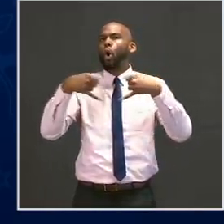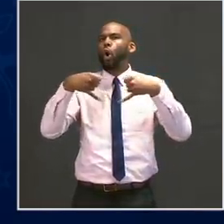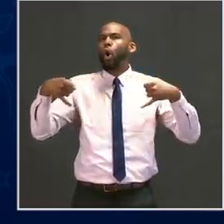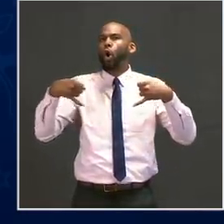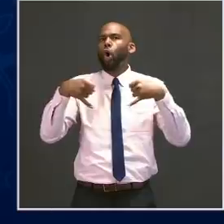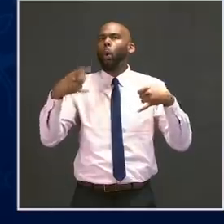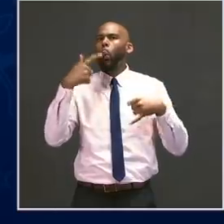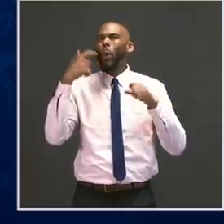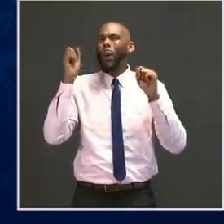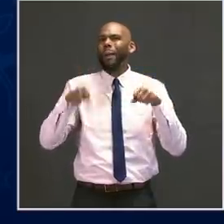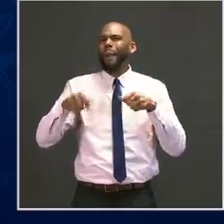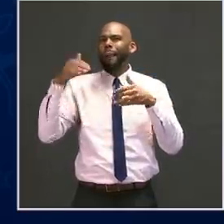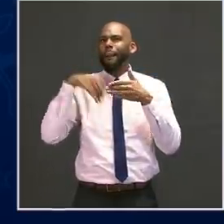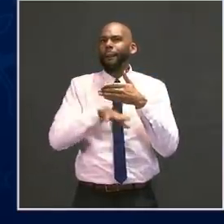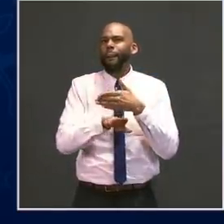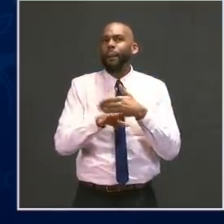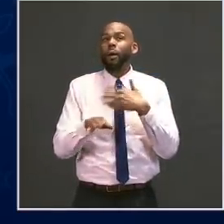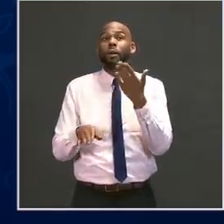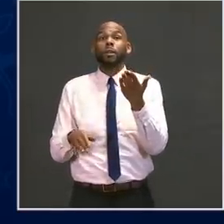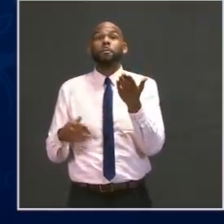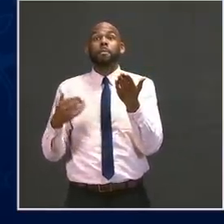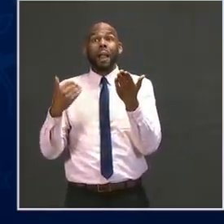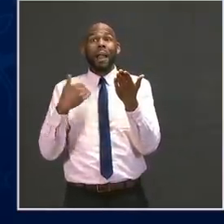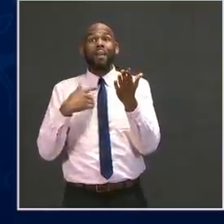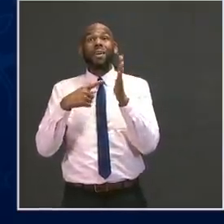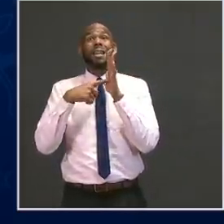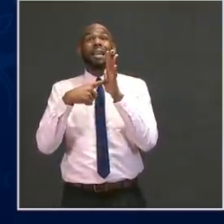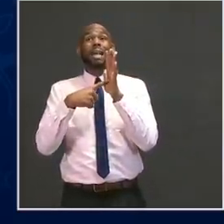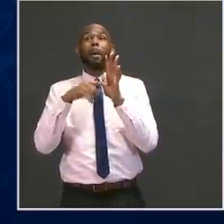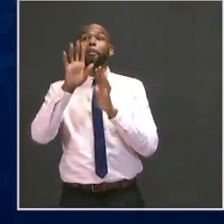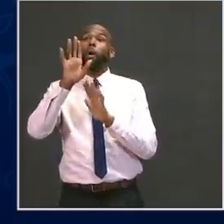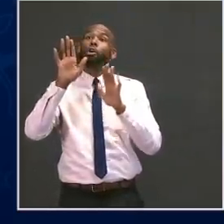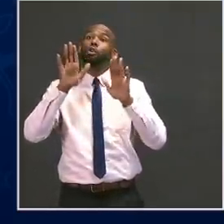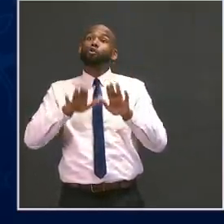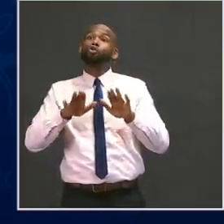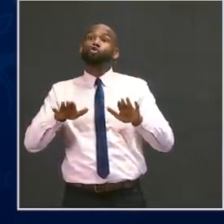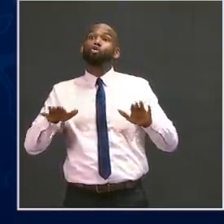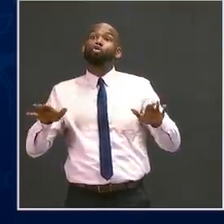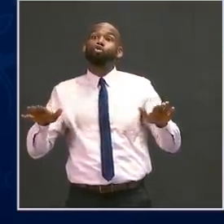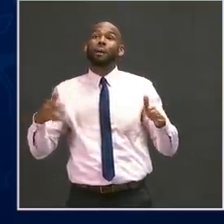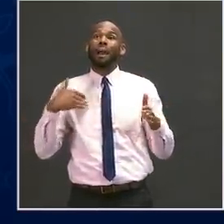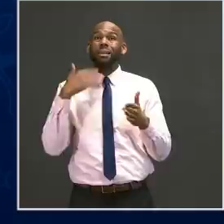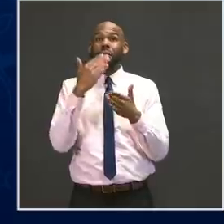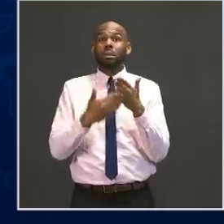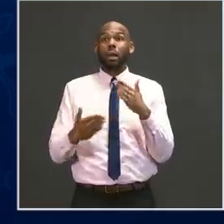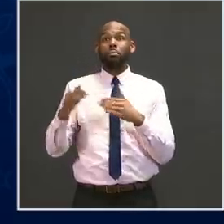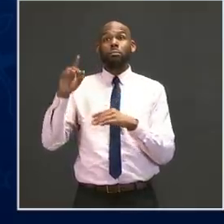I gave the example of children because there had been some questions certainly about that in the past,